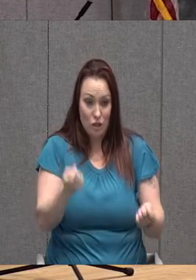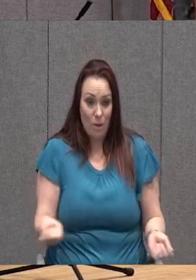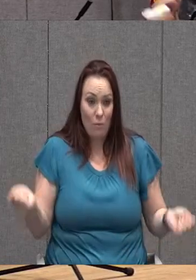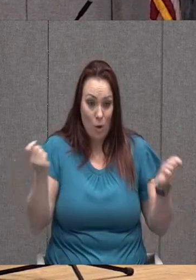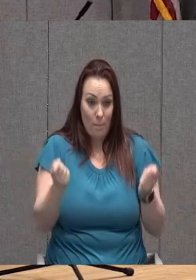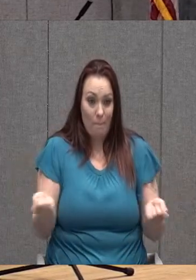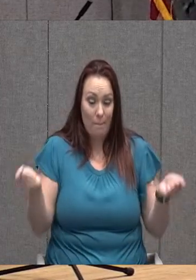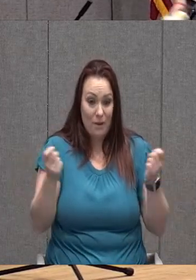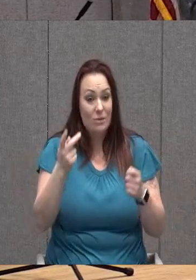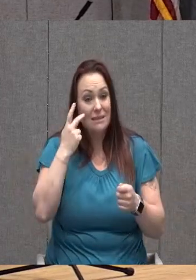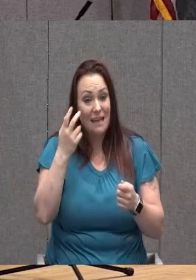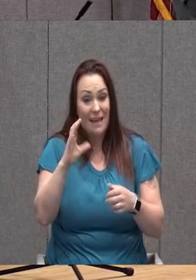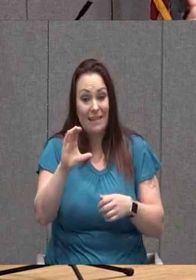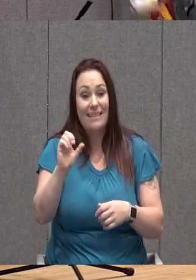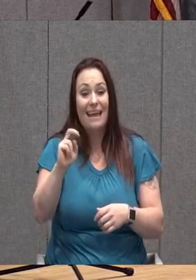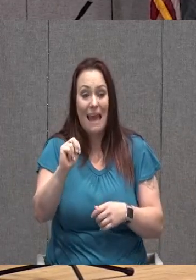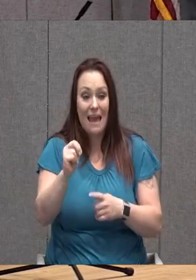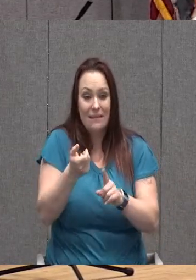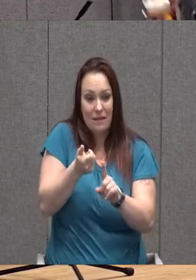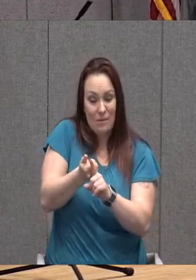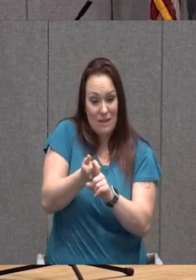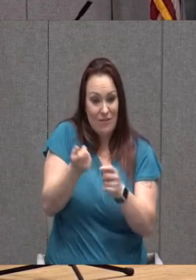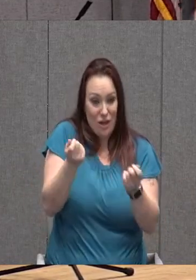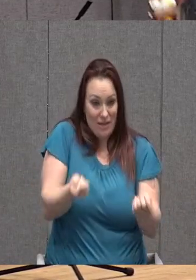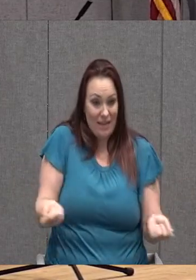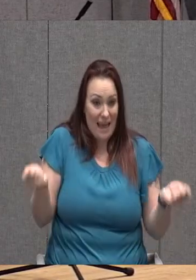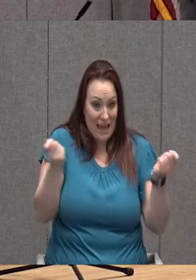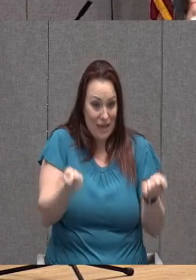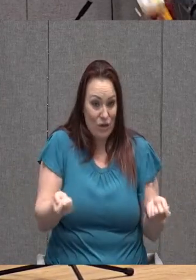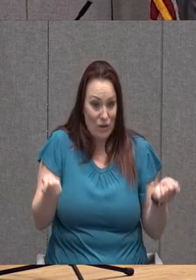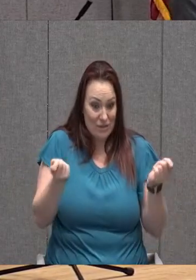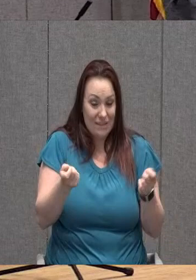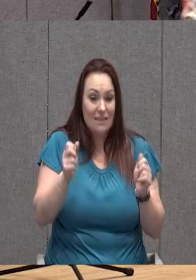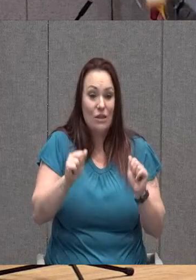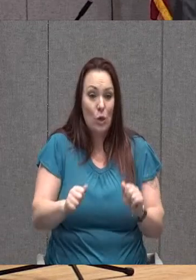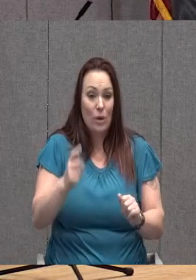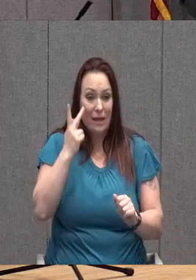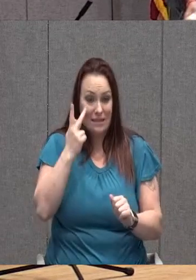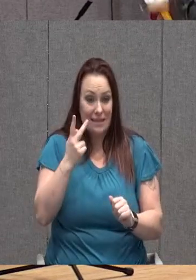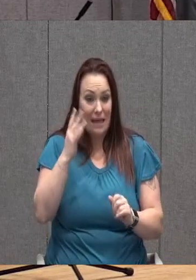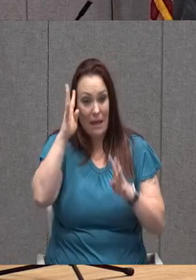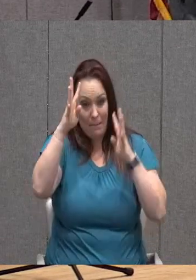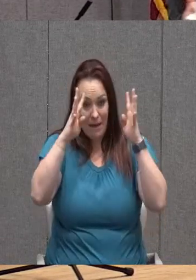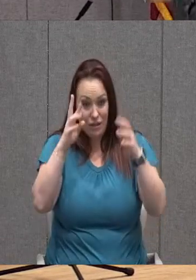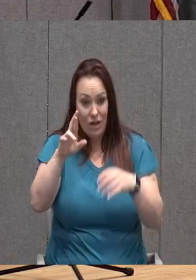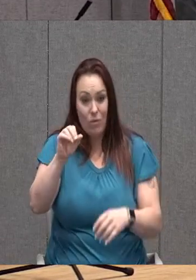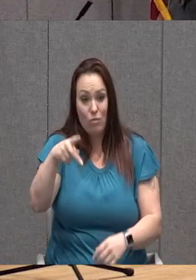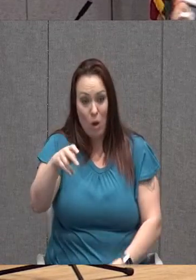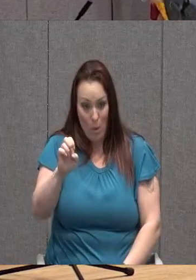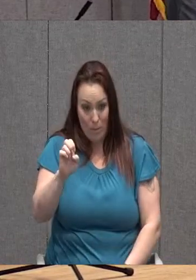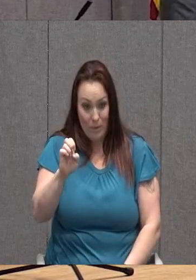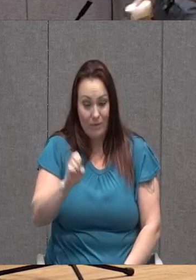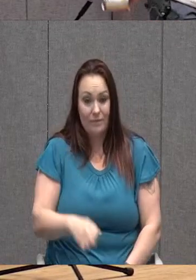as if they are the handles of a jump rope, and we're just turning that imaginary rope, (footsteps tapping)